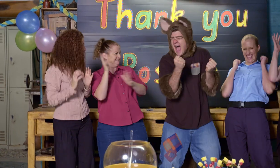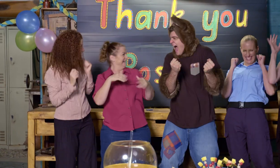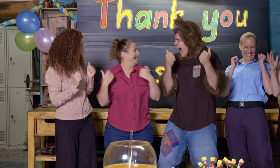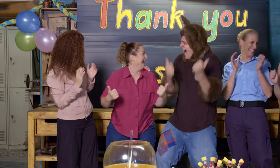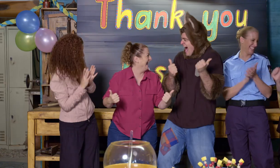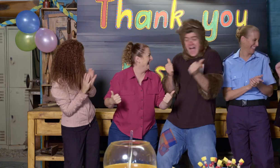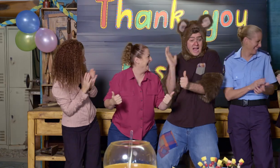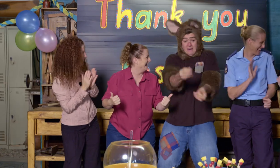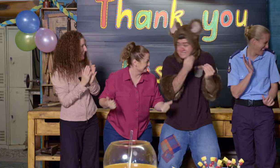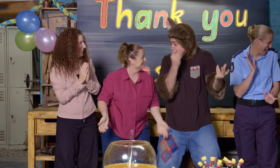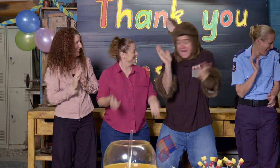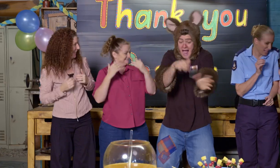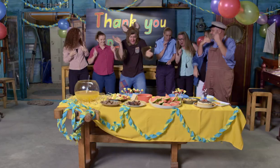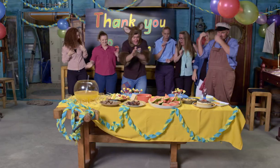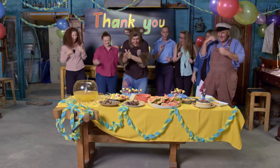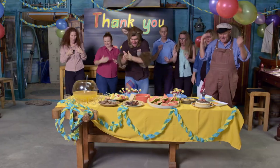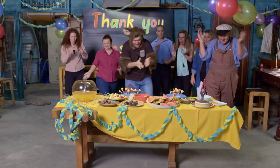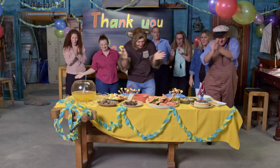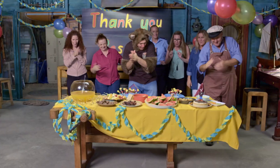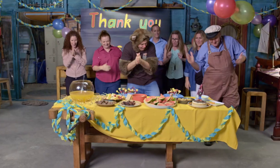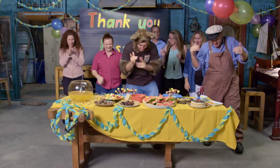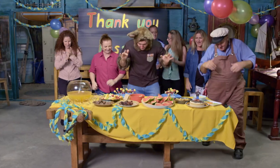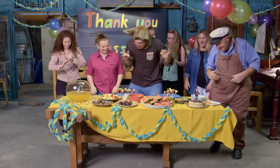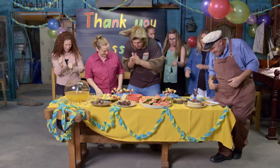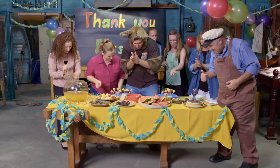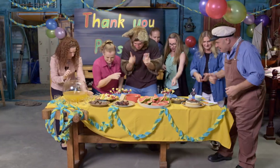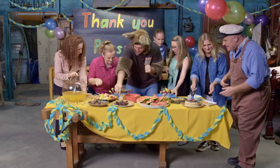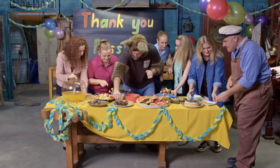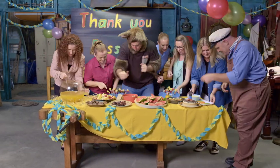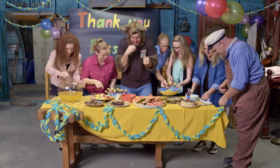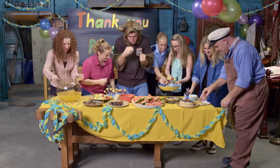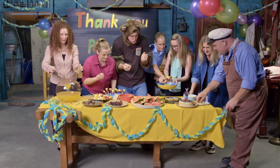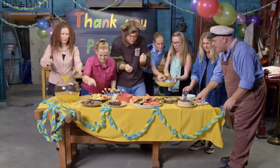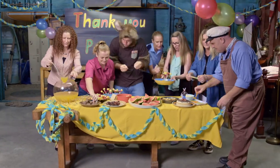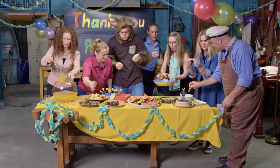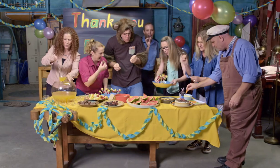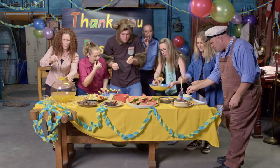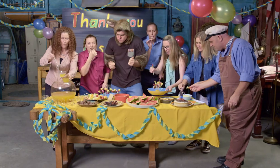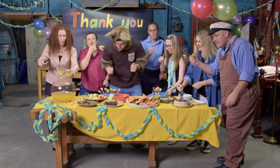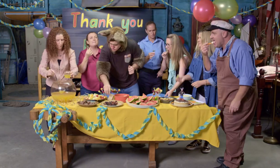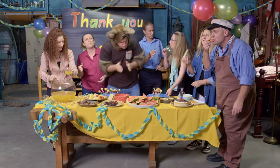Let's eat and have some fun. Great, let's eat! Come on. Let's eat! Come on. This is good. Yeah, mm.